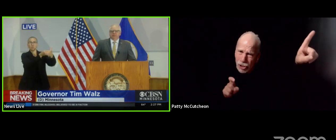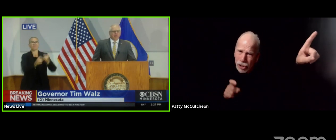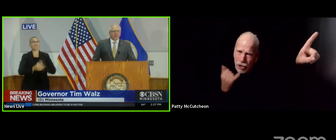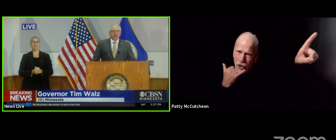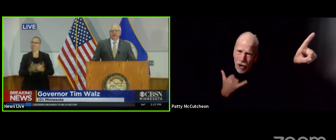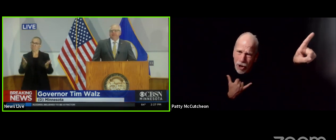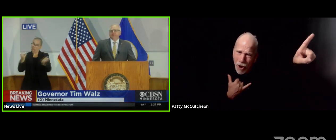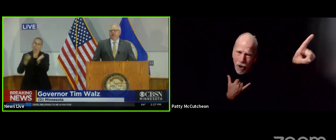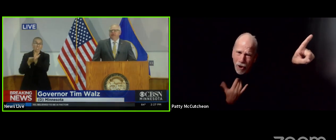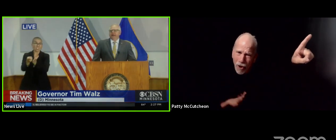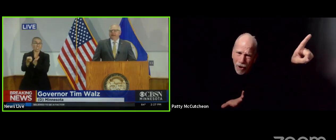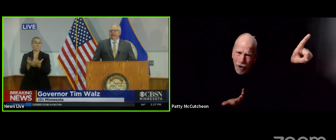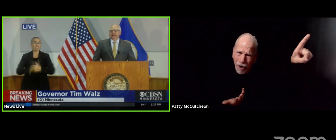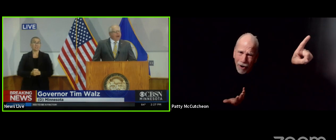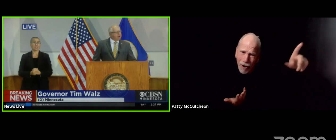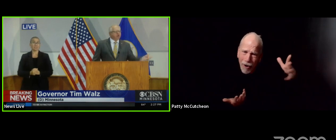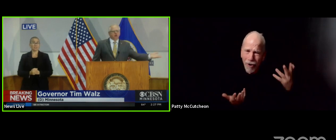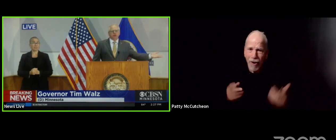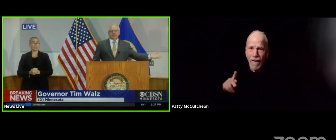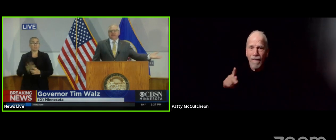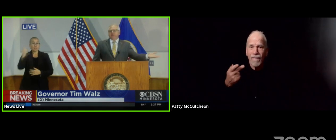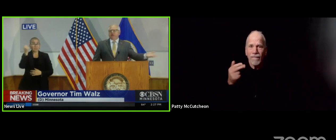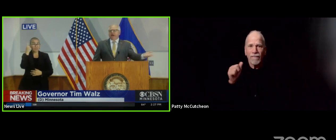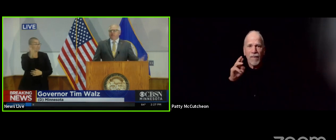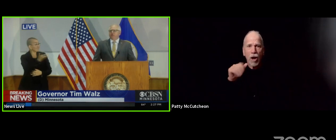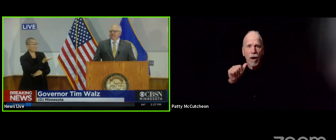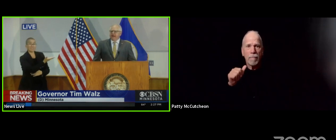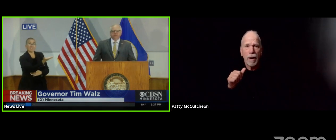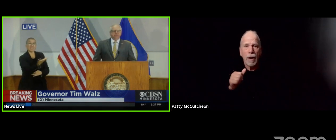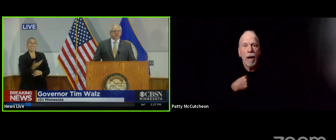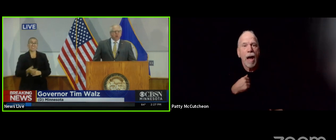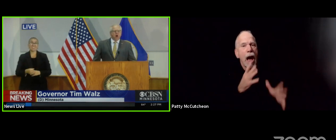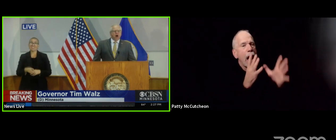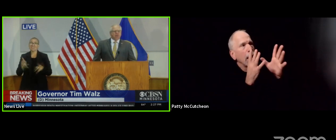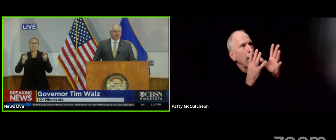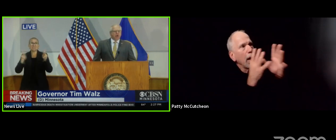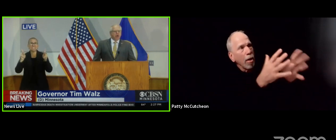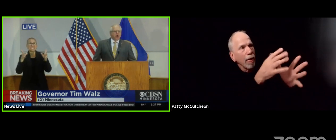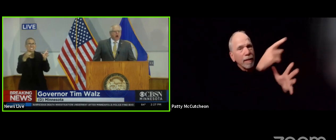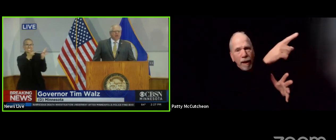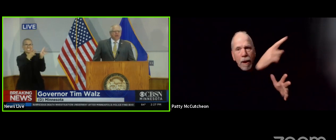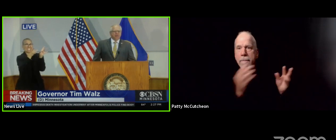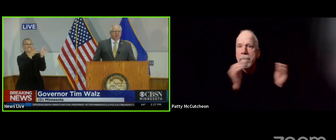POSSIBLE. THEY'RE MORE HATED THAN COVID-19. HOW DO YOU DO THIS? HOW DO YOU DECIDE TO BE SO AWFUL ON THE DAY BEFORE THIS?